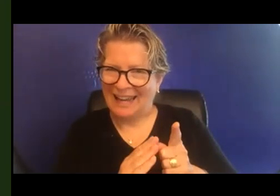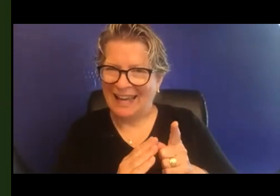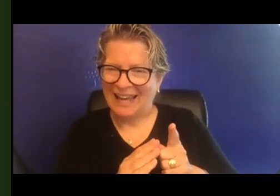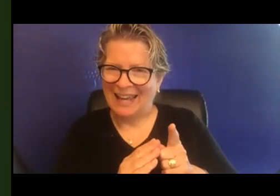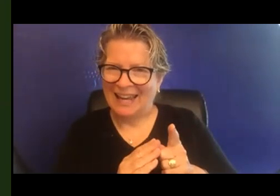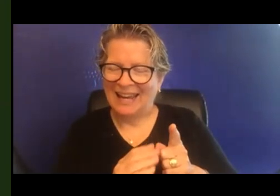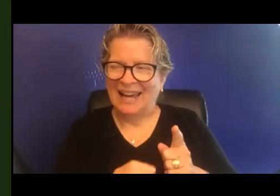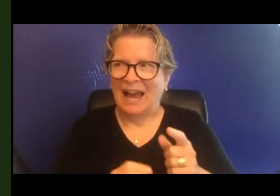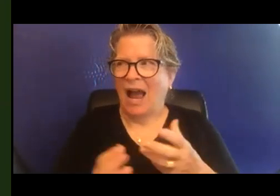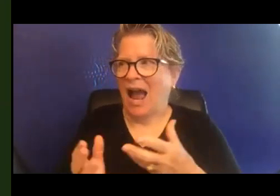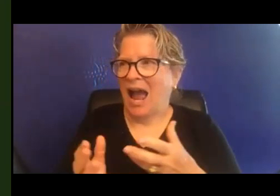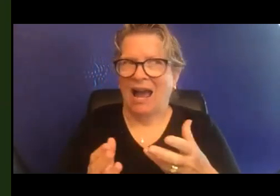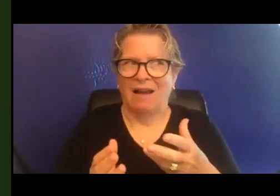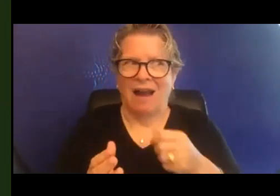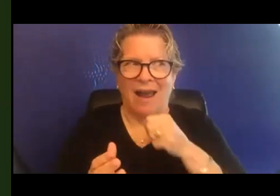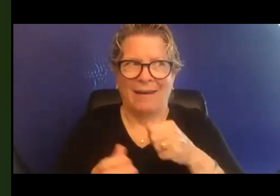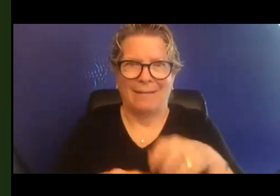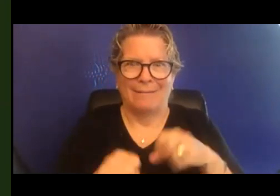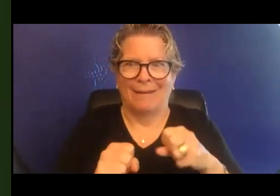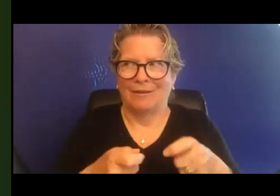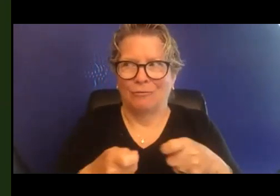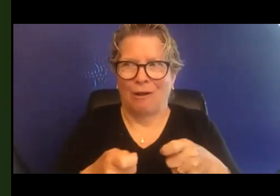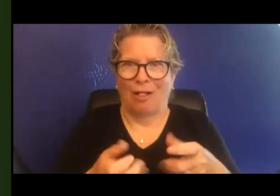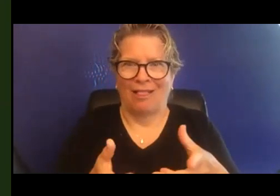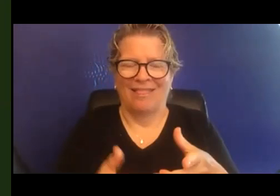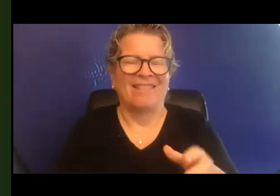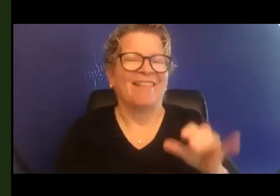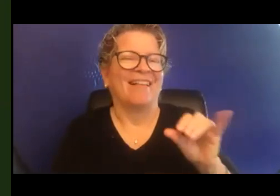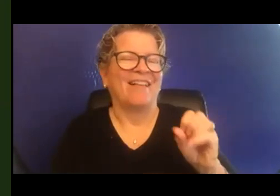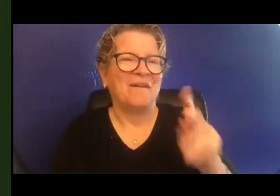Then I will make that change >> I never took control. Okay. Great.